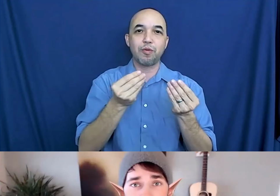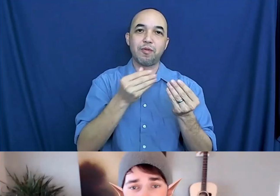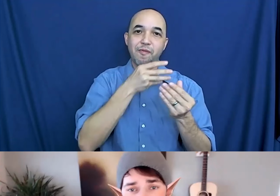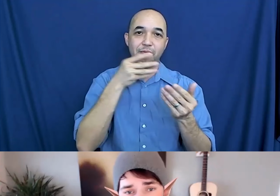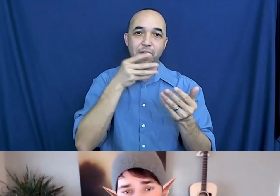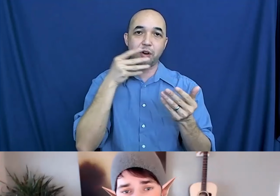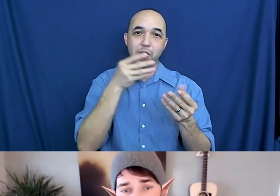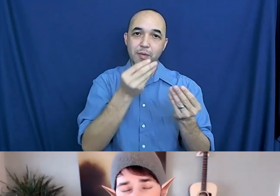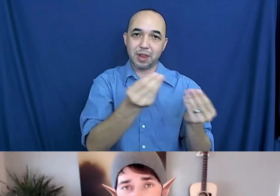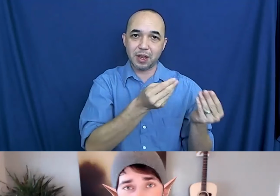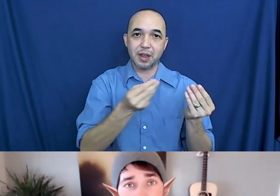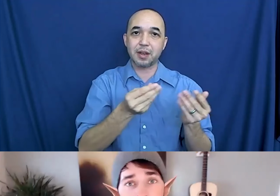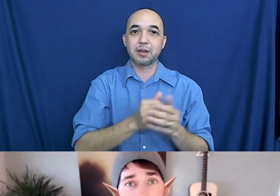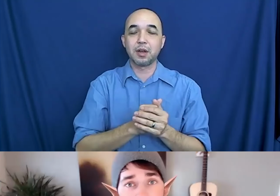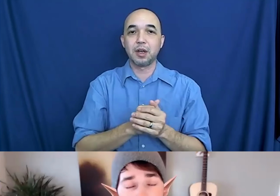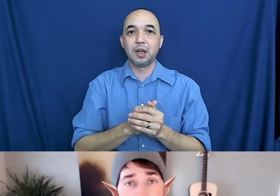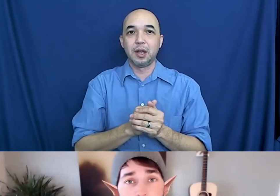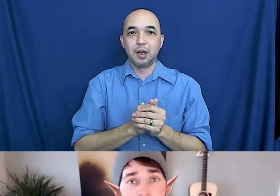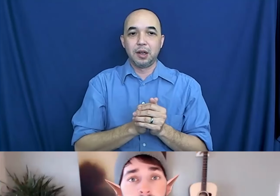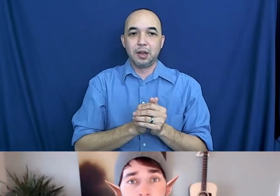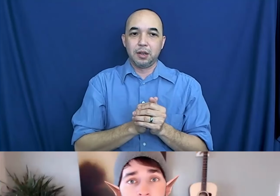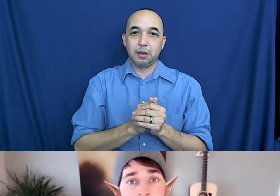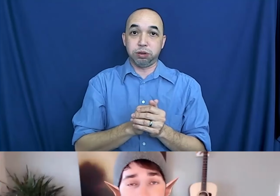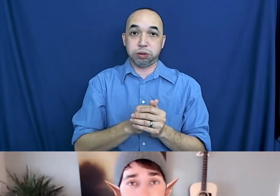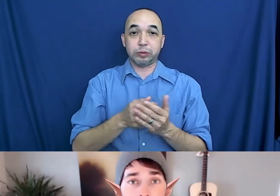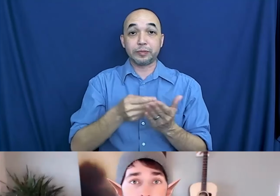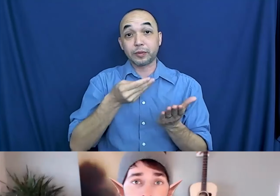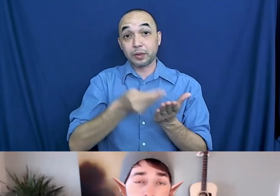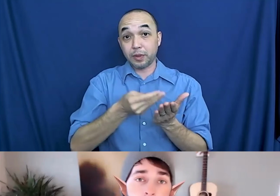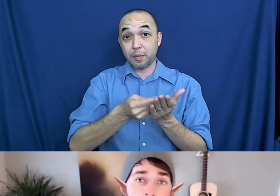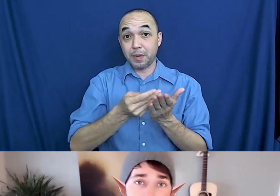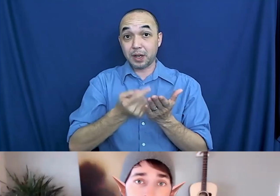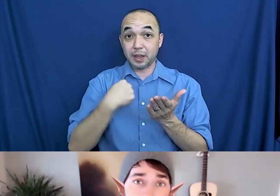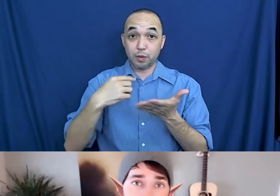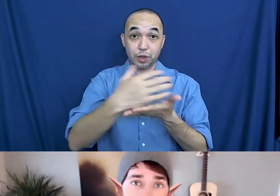I JUST WANTED TO TELL YOU QUICKLY, THE MONEY THAT IS